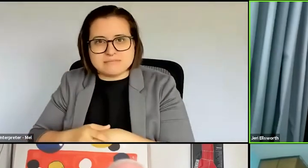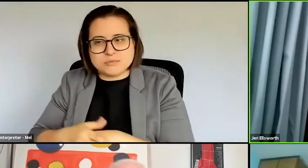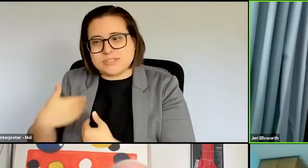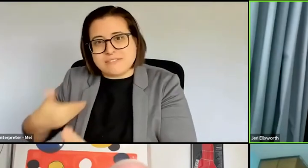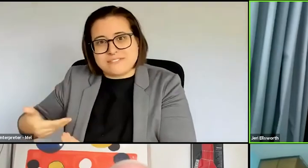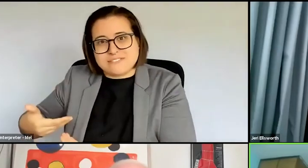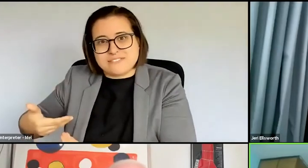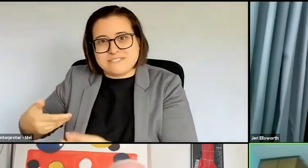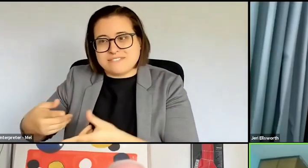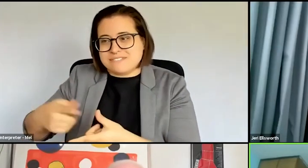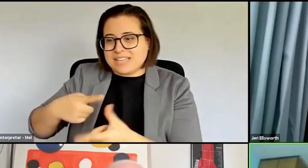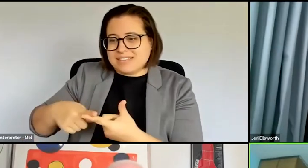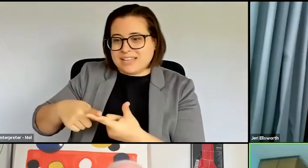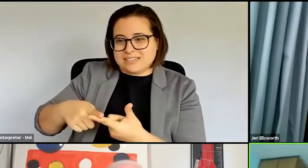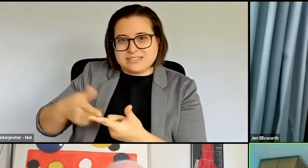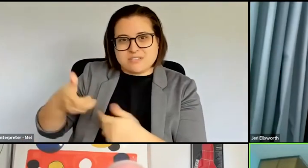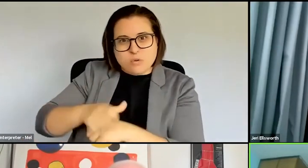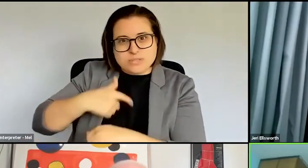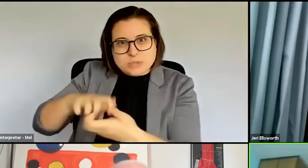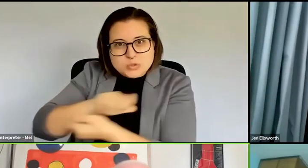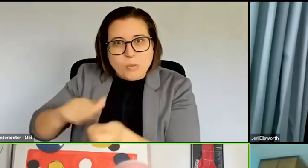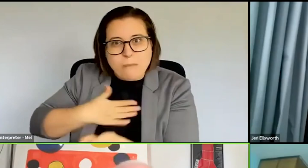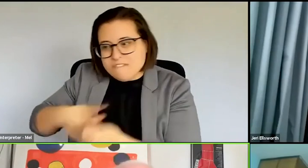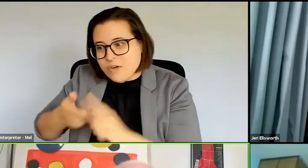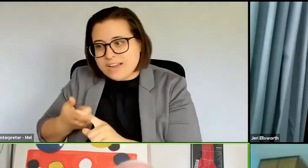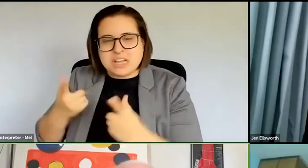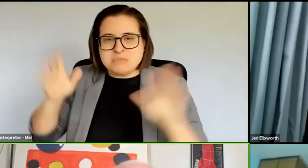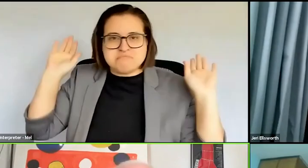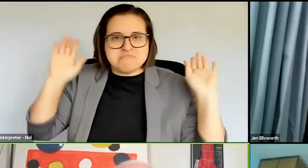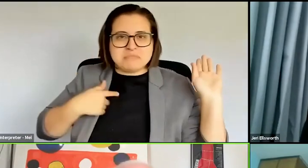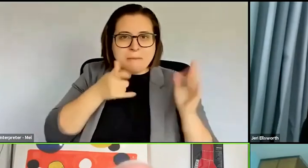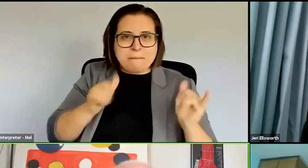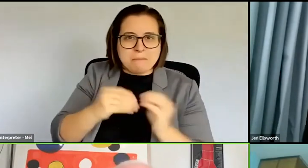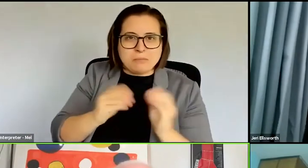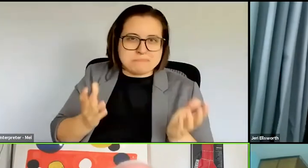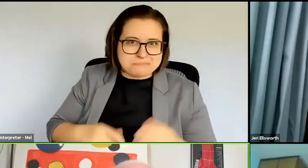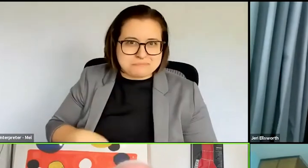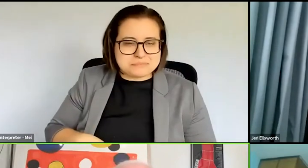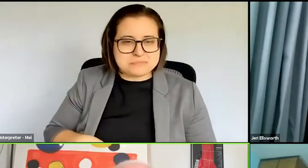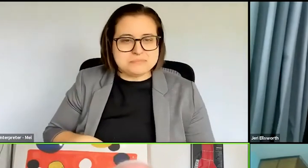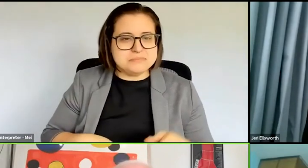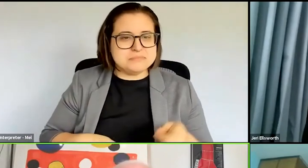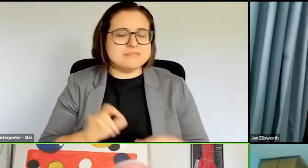Yeah well I also think we have to as interface designers, think specially